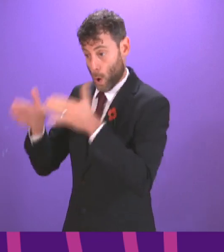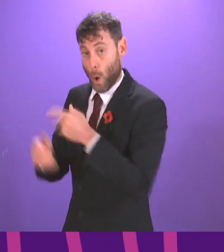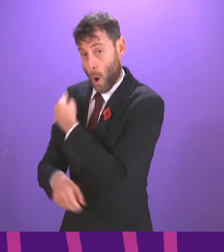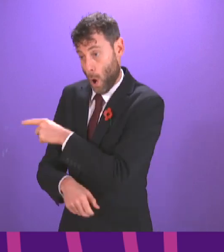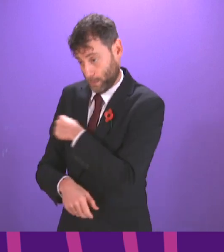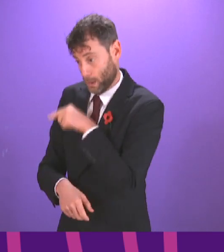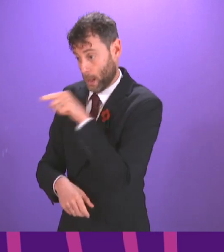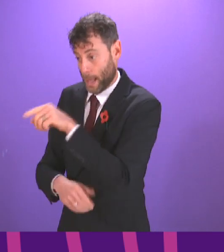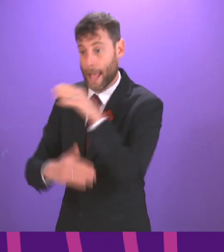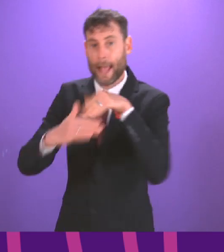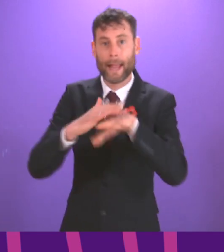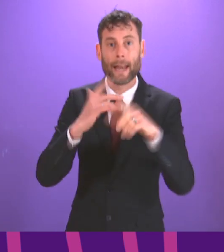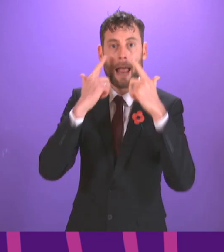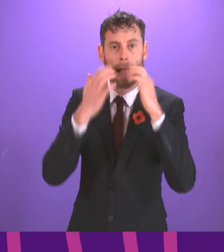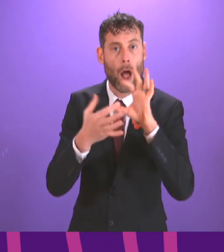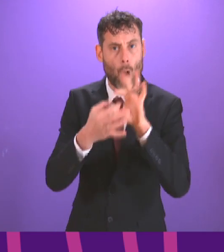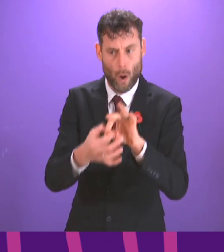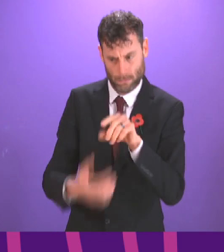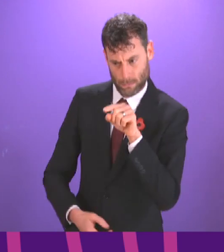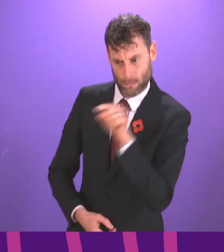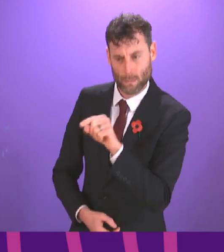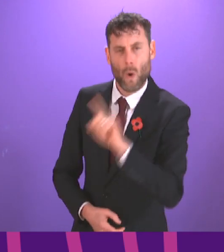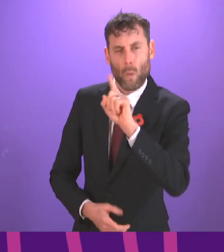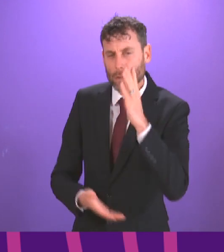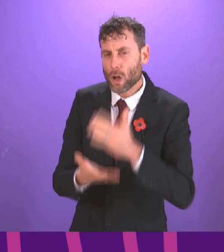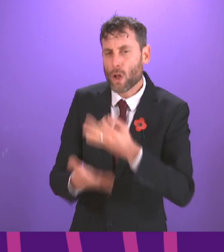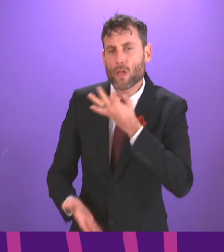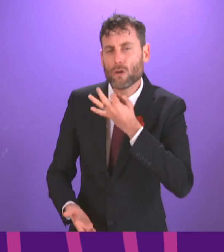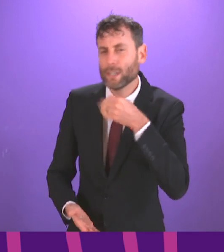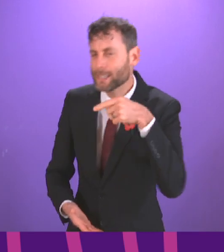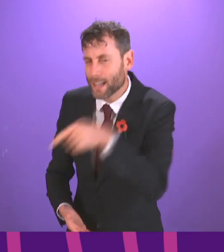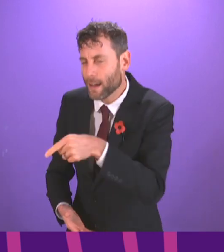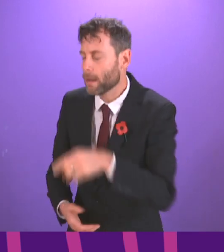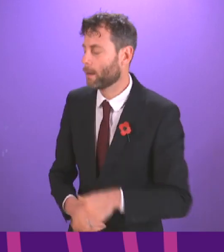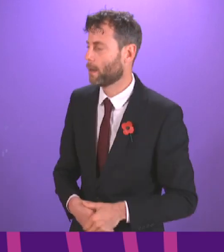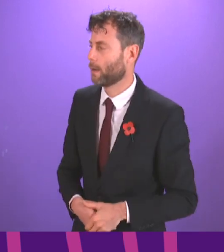The First Minister (Nicola Sturgeon): I begin by recognising again the toll that